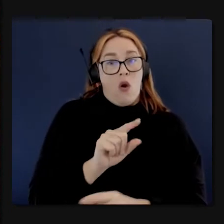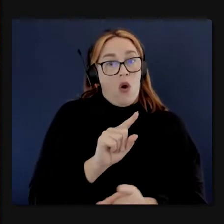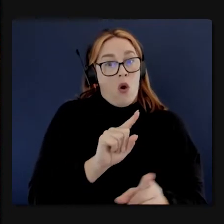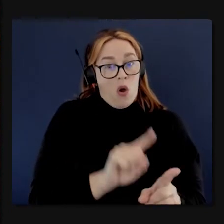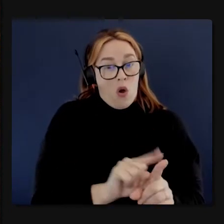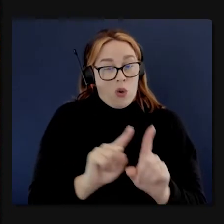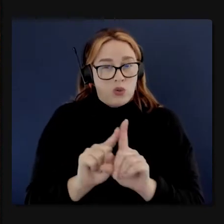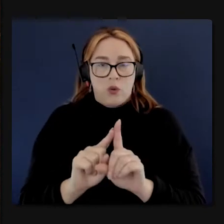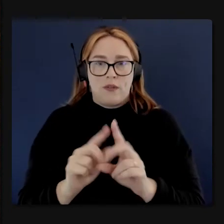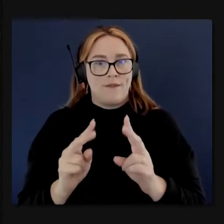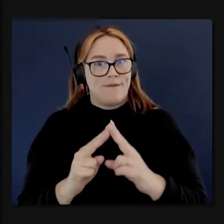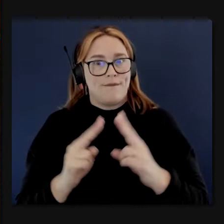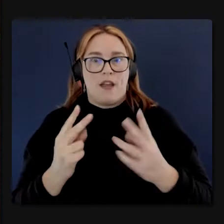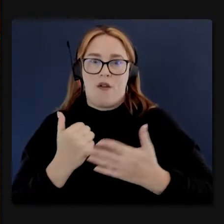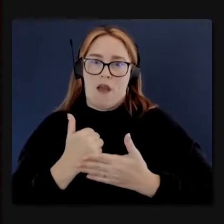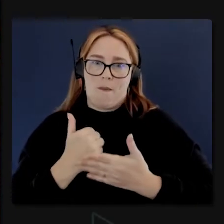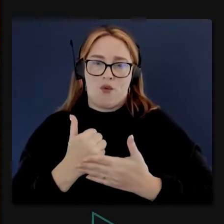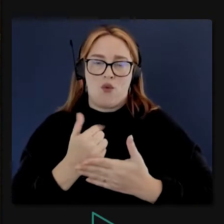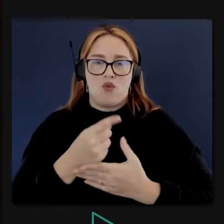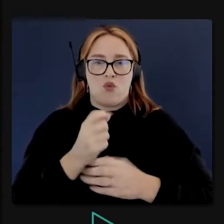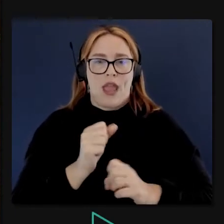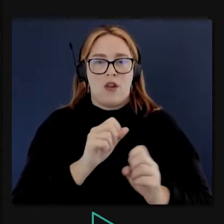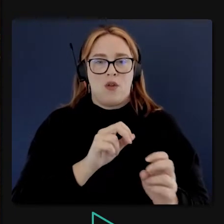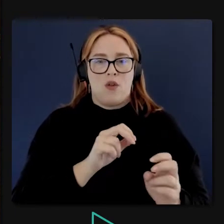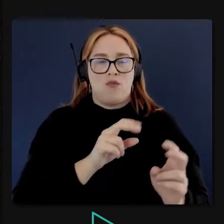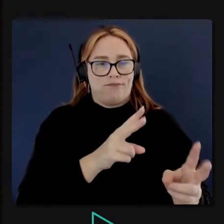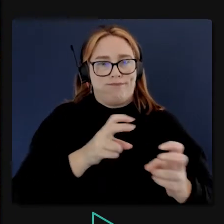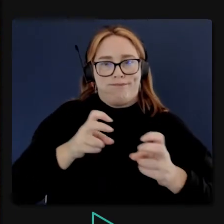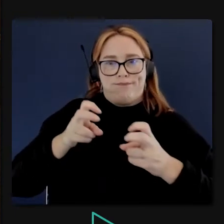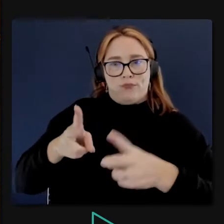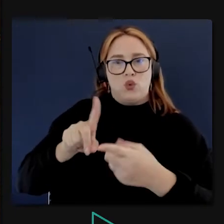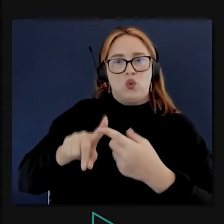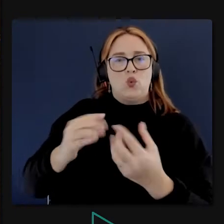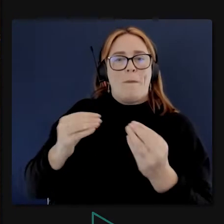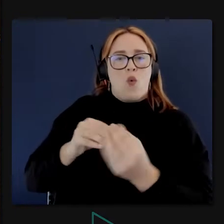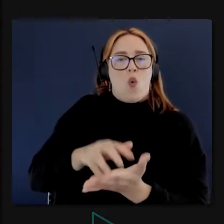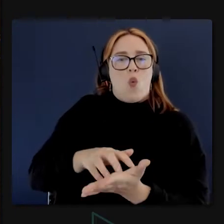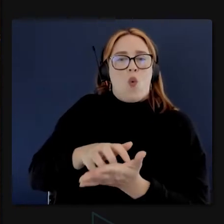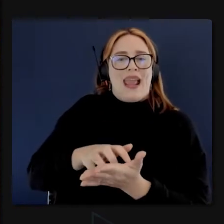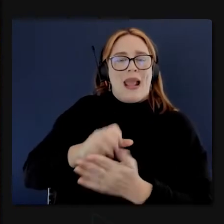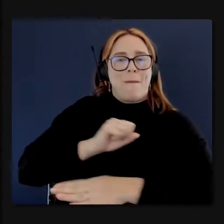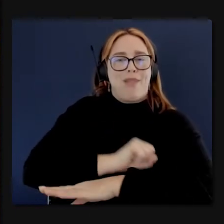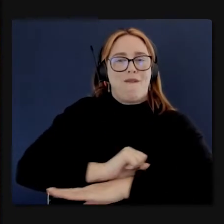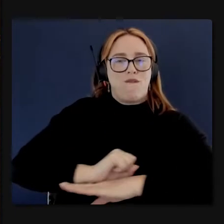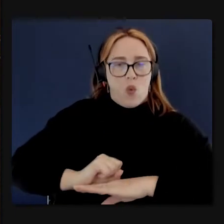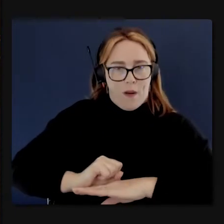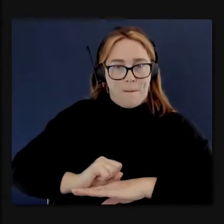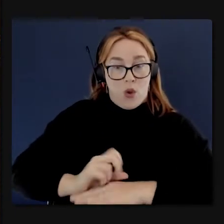It can also be extremely helpful when porting a game to a weaker platform. With a quick operation,